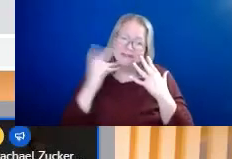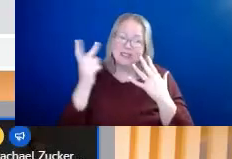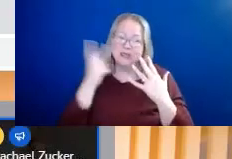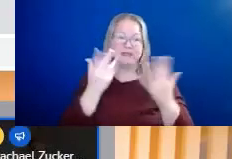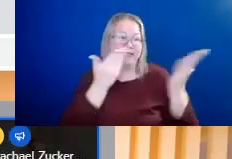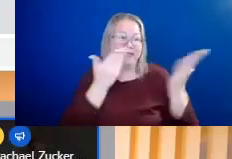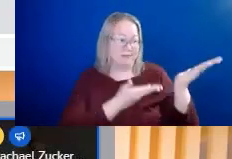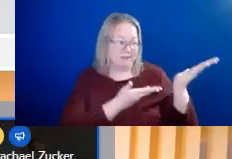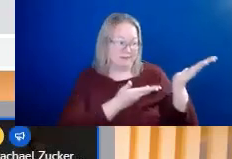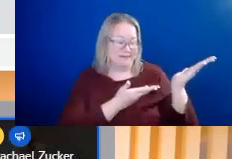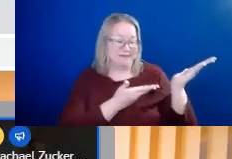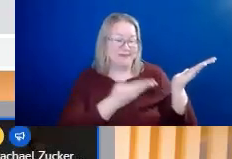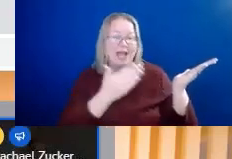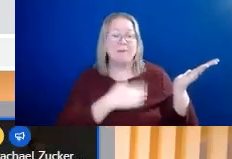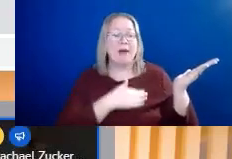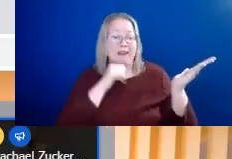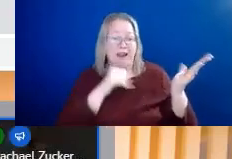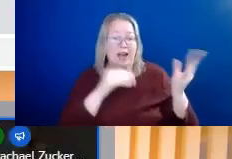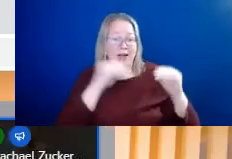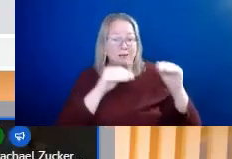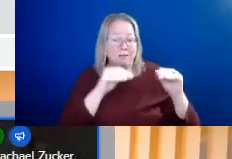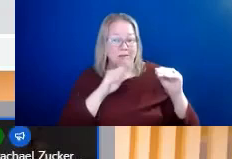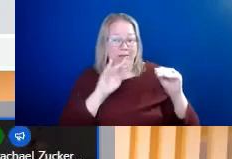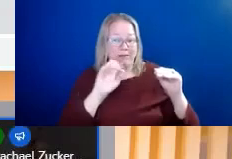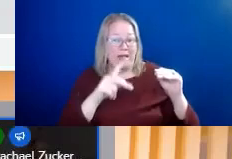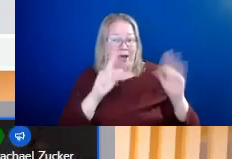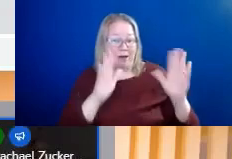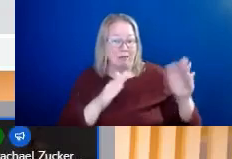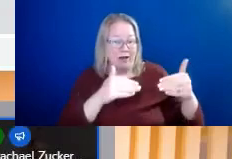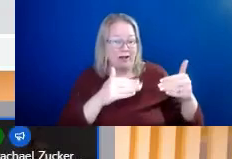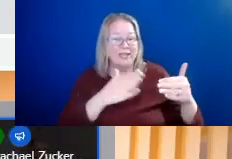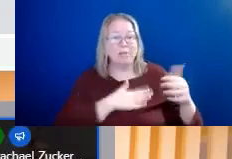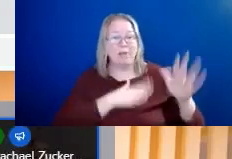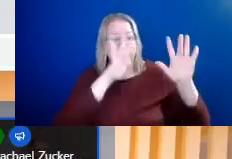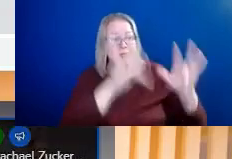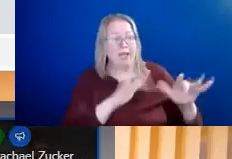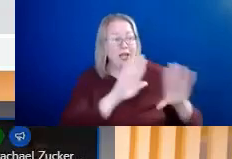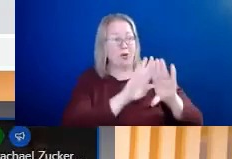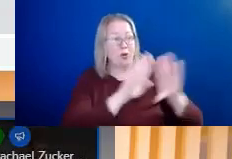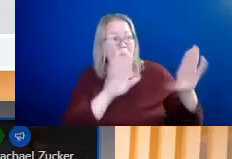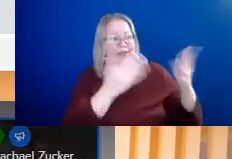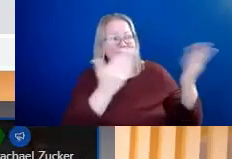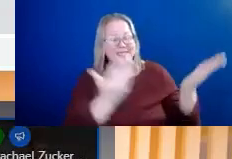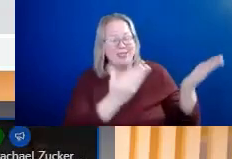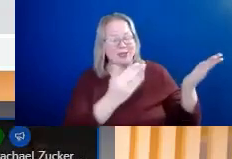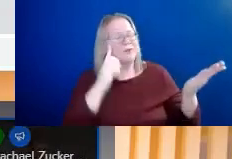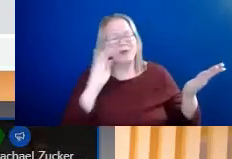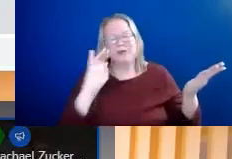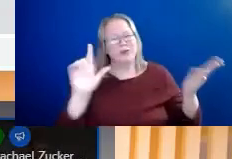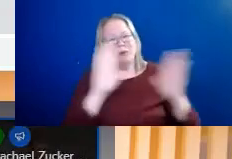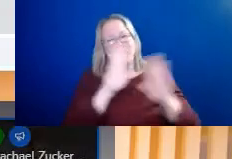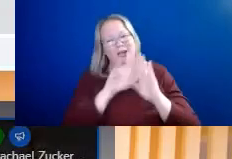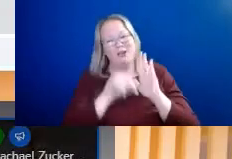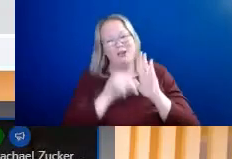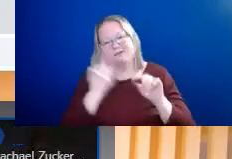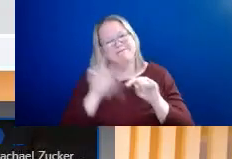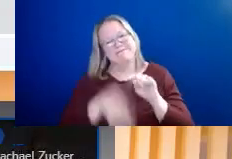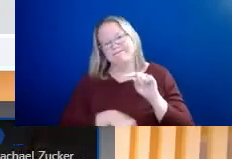12:27:06 unpacked boxes and very plain walls are on display because they are not virtual background options in this 12:27:09 platform.